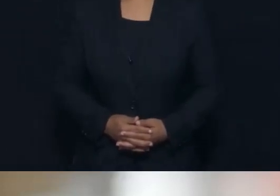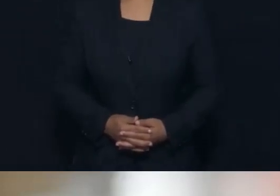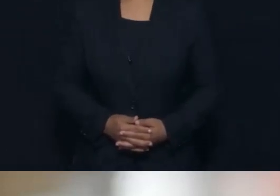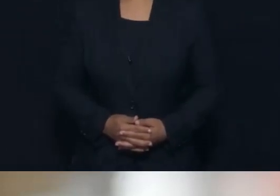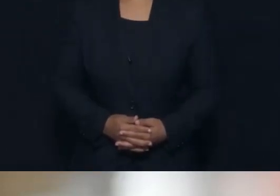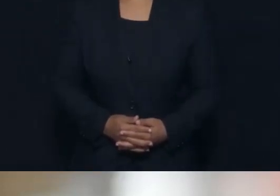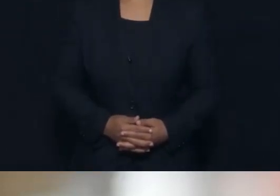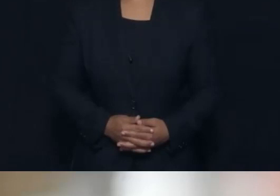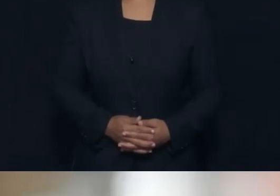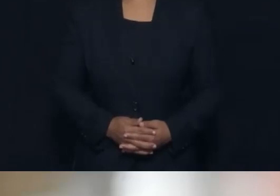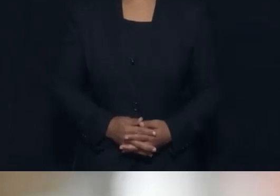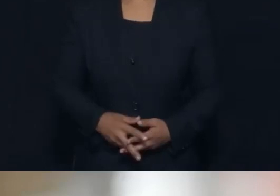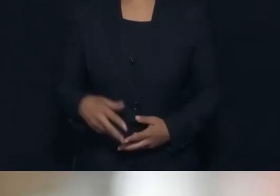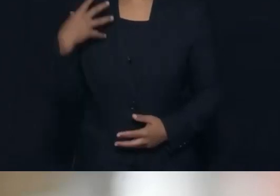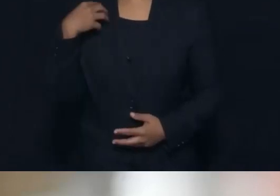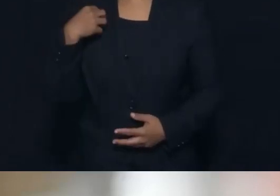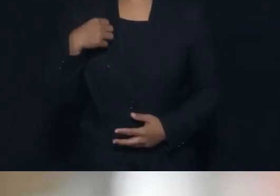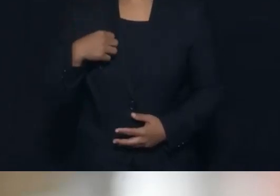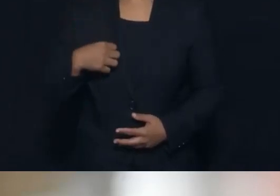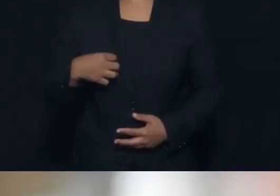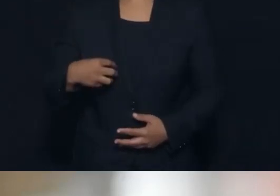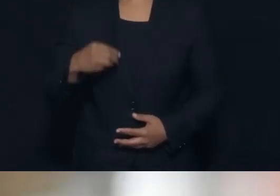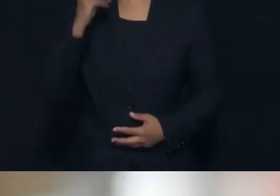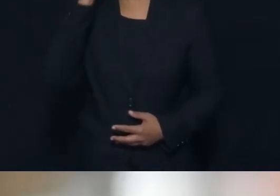is the next step you see?